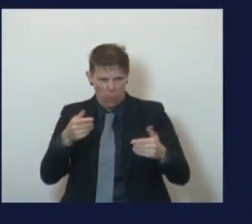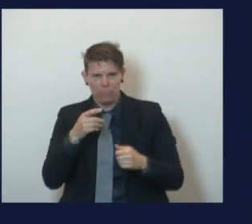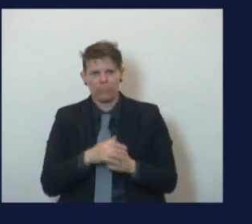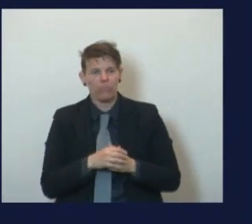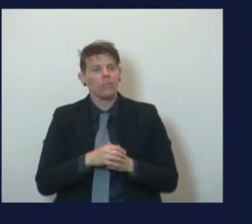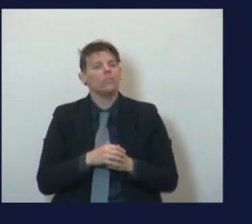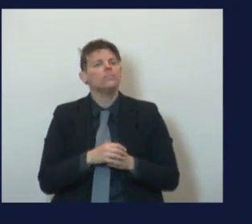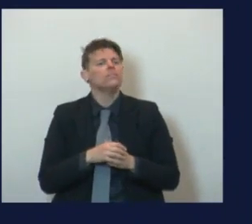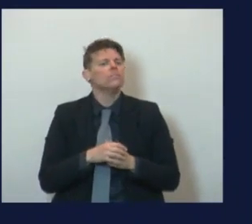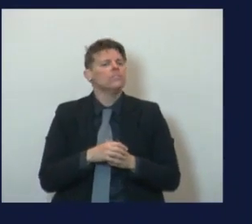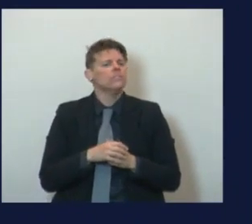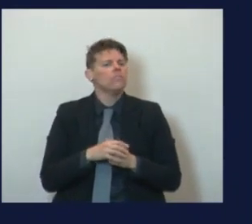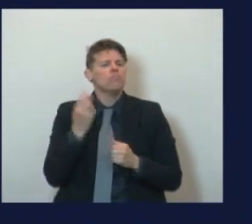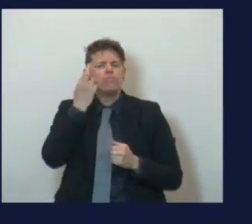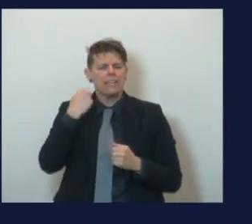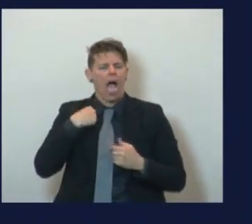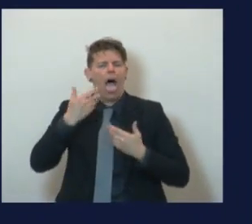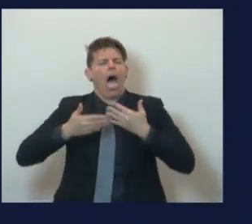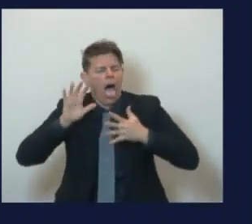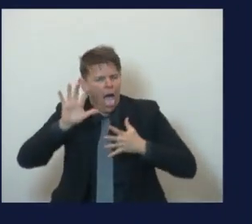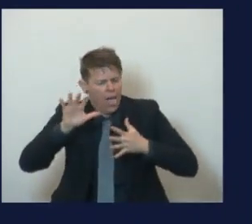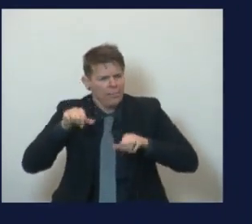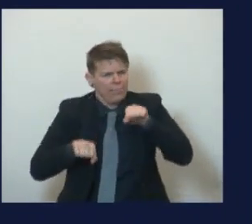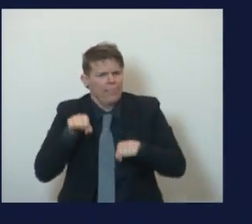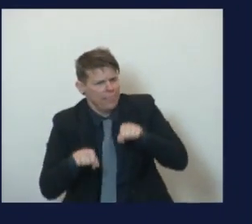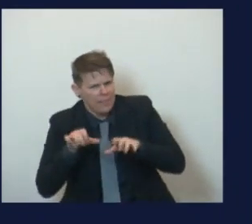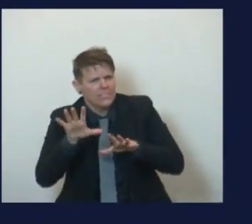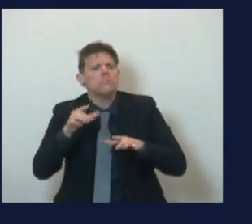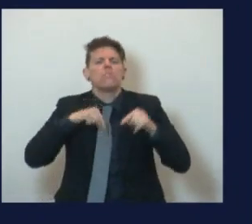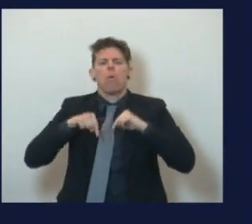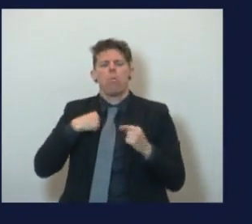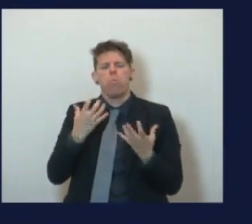LET’S GO TO THE VERY FIRST. WELL, LET’S DO IT.